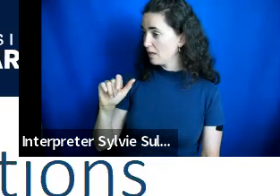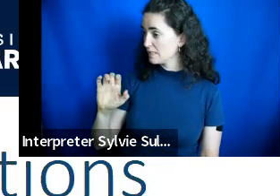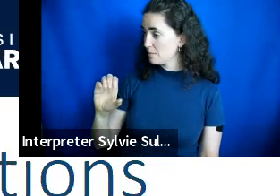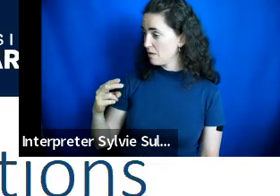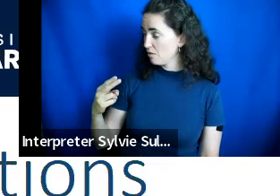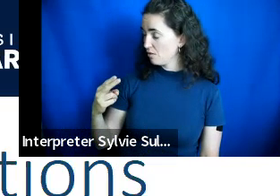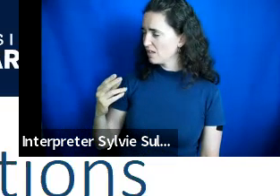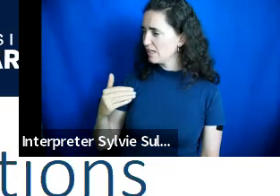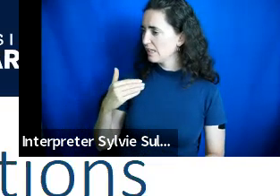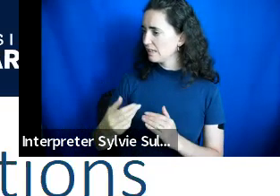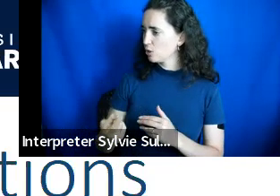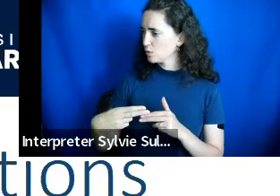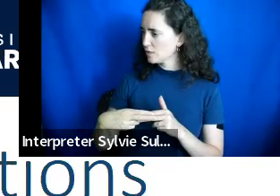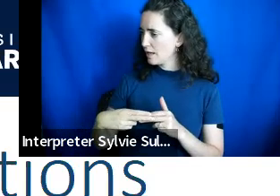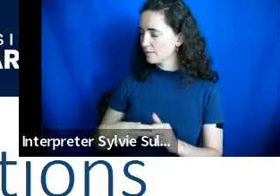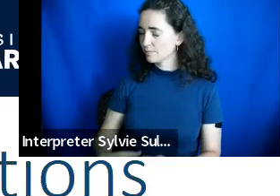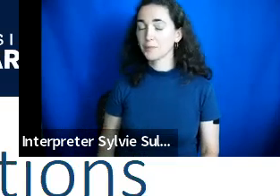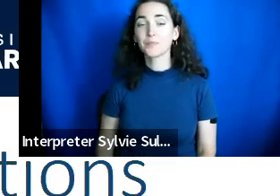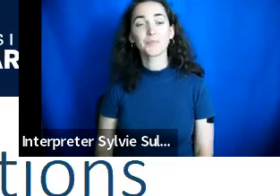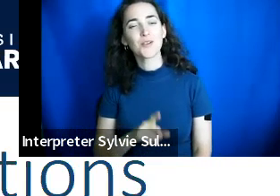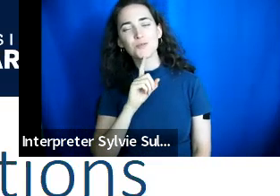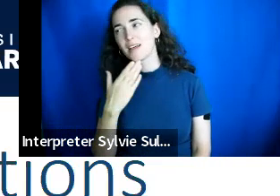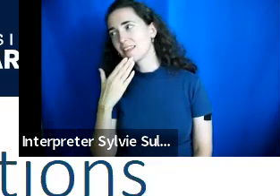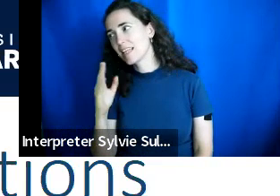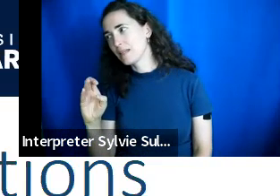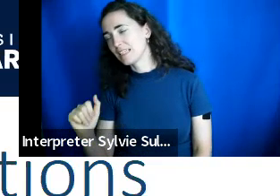the next couple of slides. Sure, sure. Thanks, Wendy.